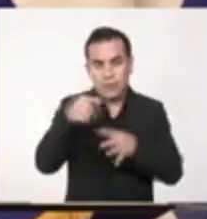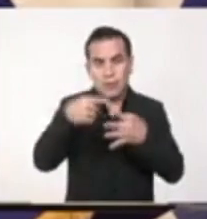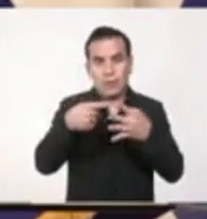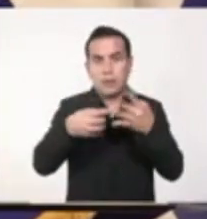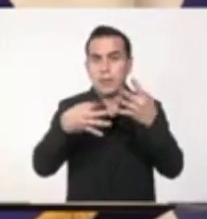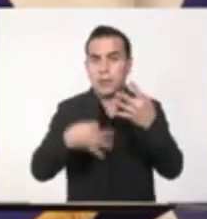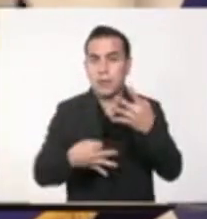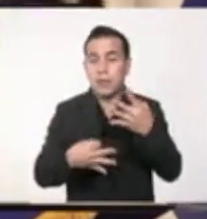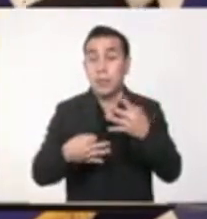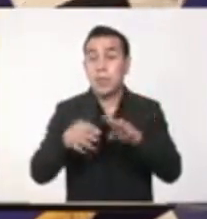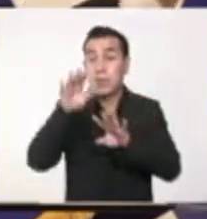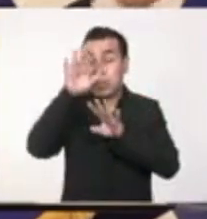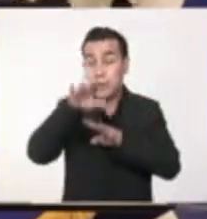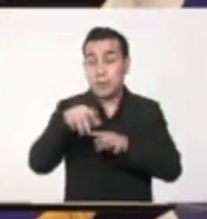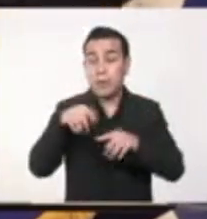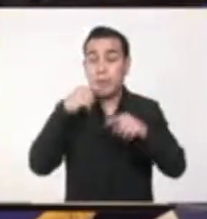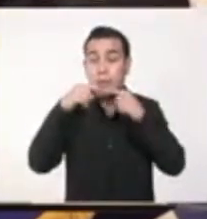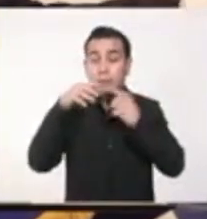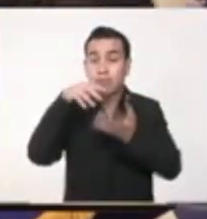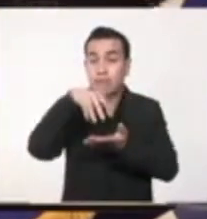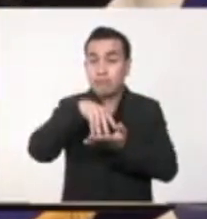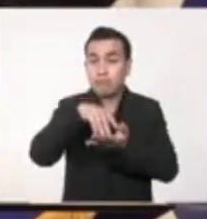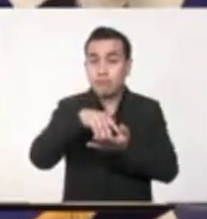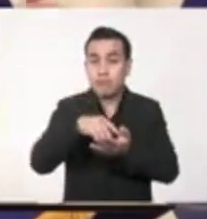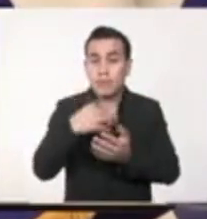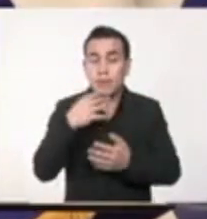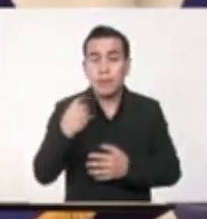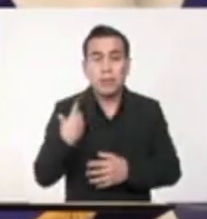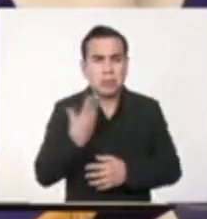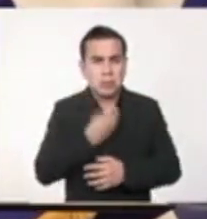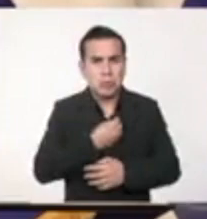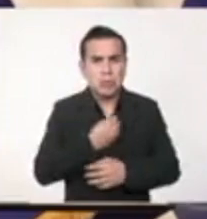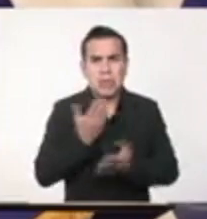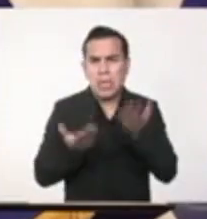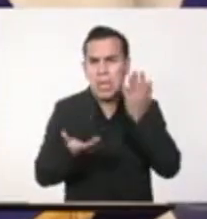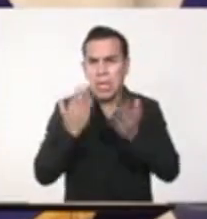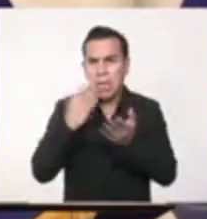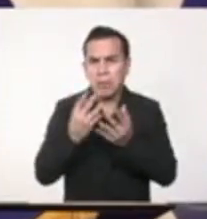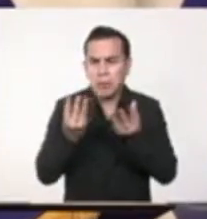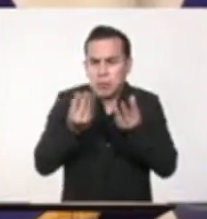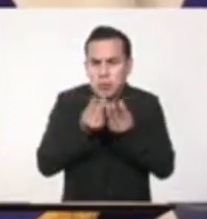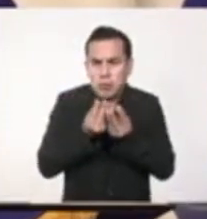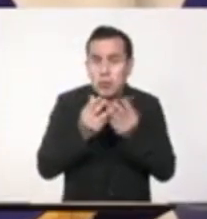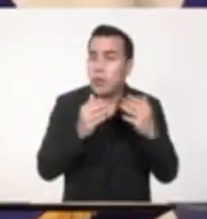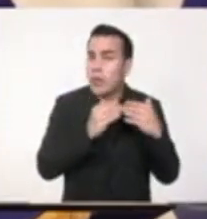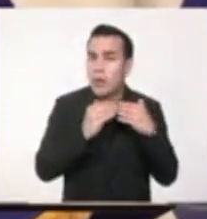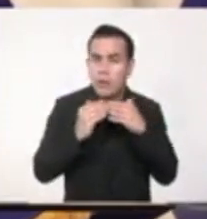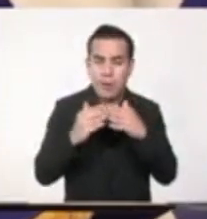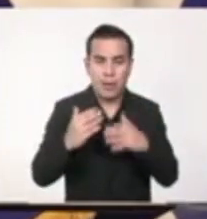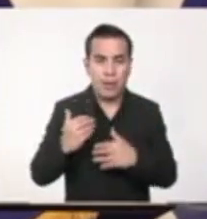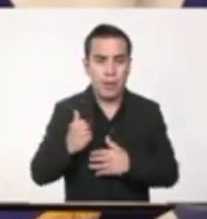someday we will never be like Canada, because we don't have that territory, but we will be in Chiquitos like Canada, and